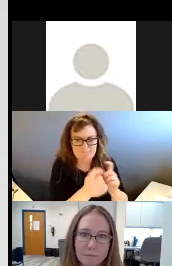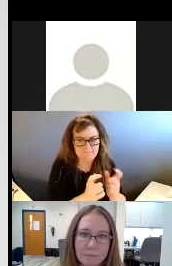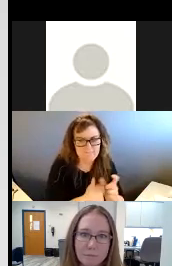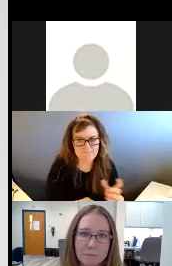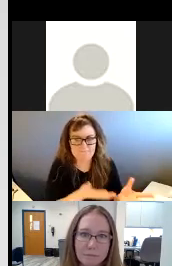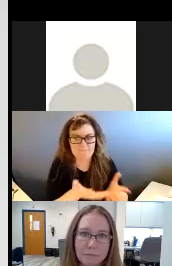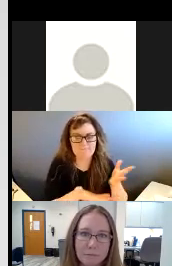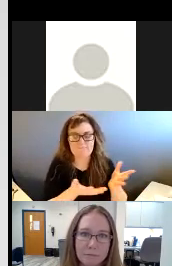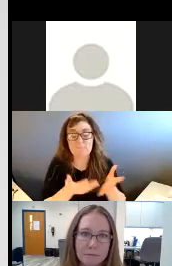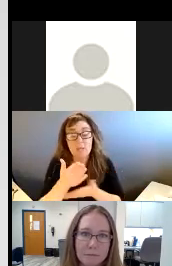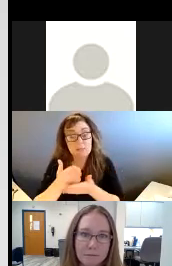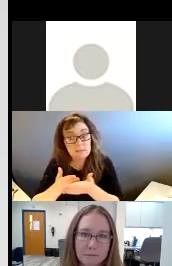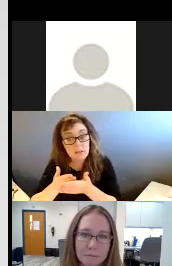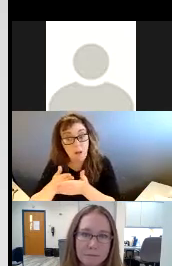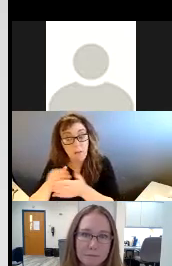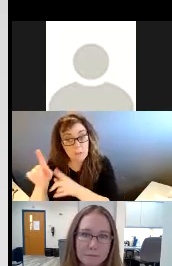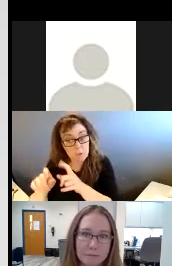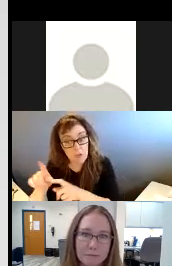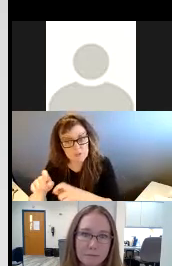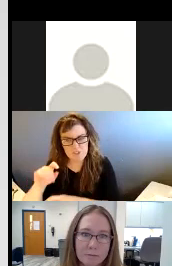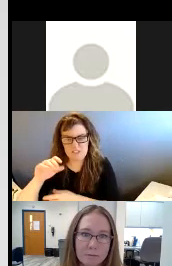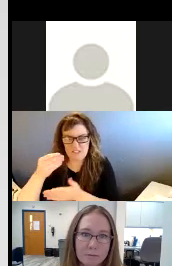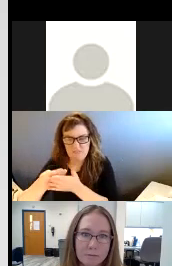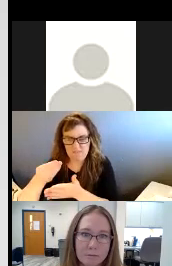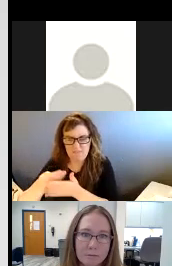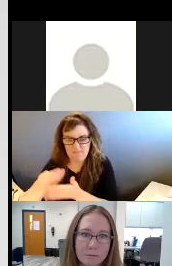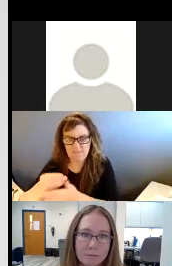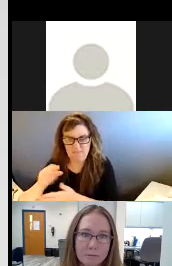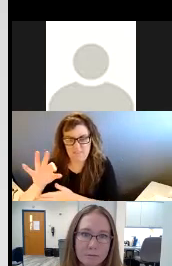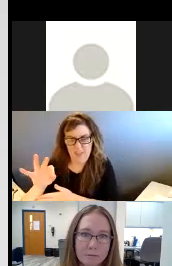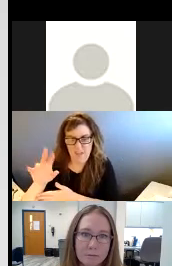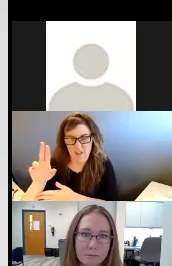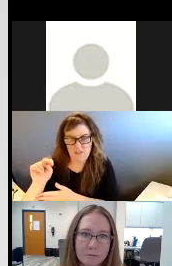CHAT, WHICH WE WILL GET TO IN A SECOND. HOW DO WE TAKE PLAN "A," WHICH IS THE IDEAL